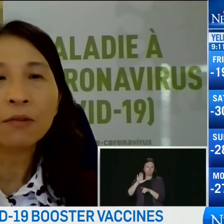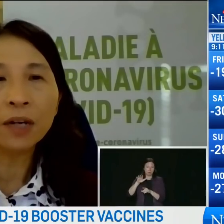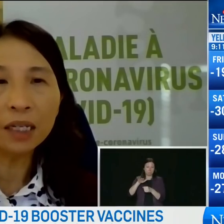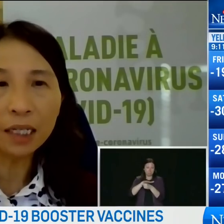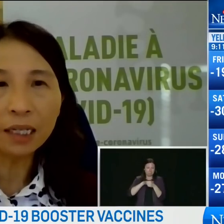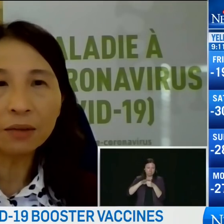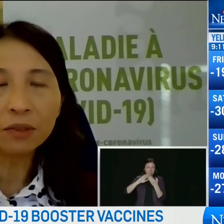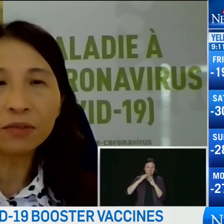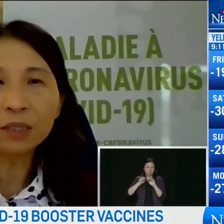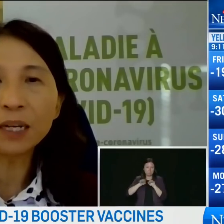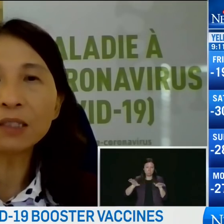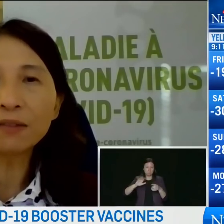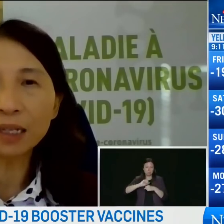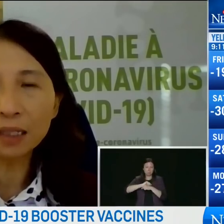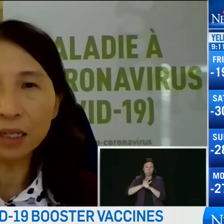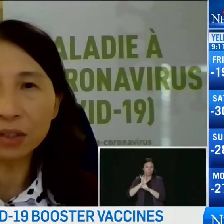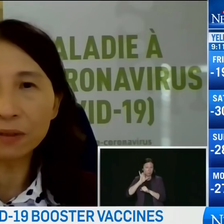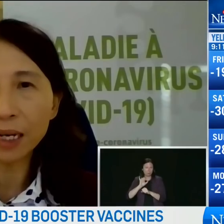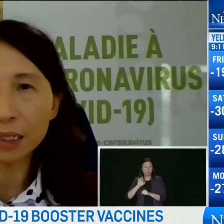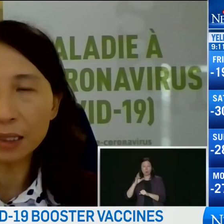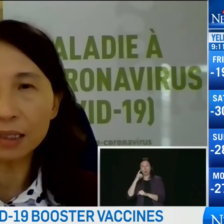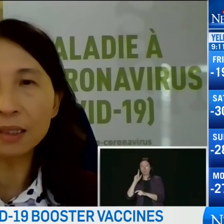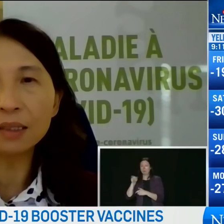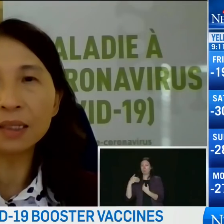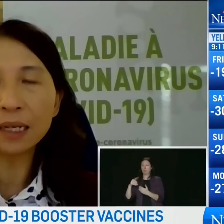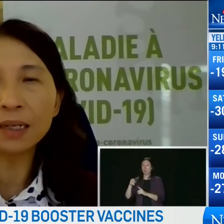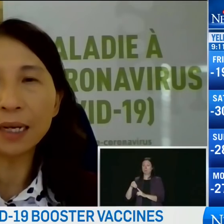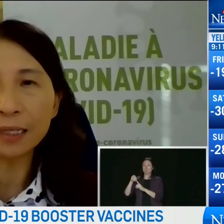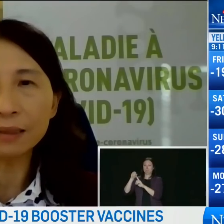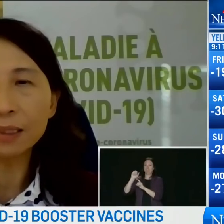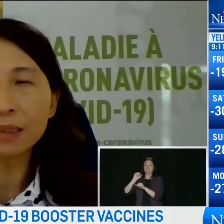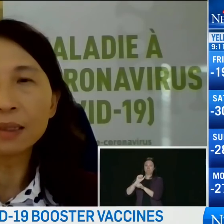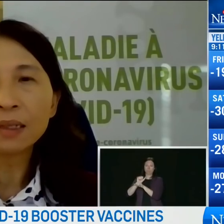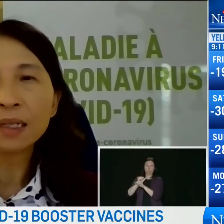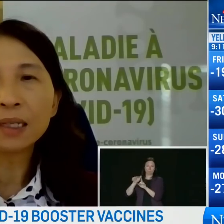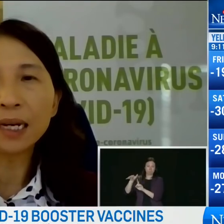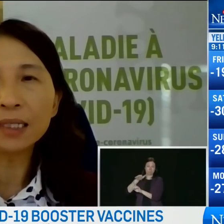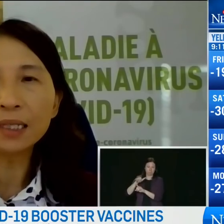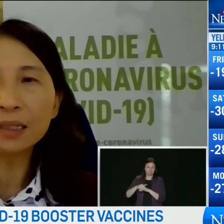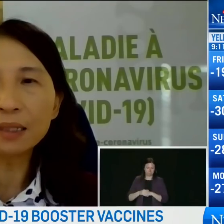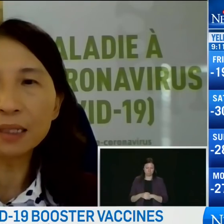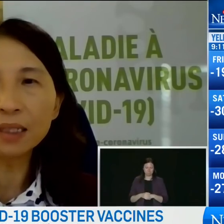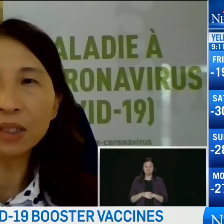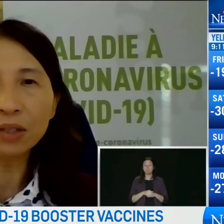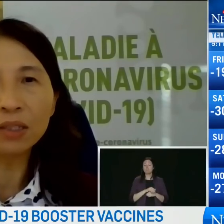TO 49 YEARS WITH JURISDICTIONAL AND INDIVIDUAL RISKS.